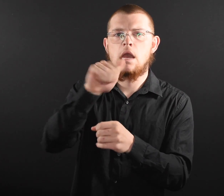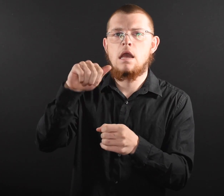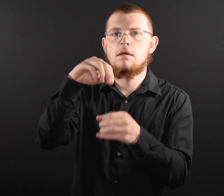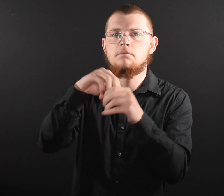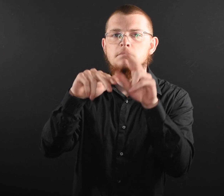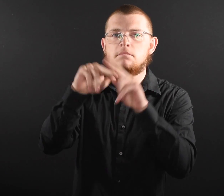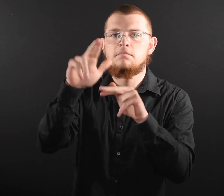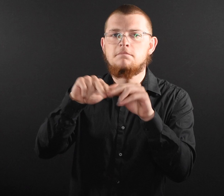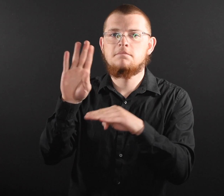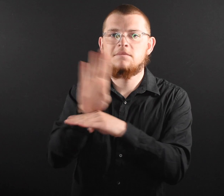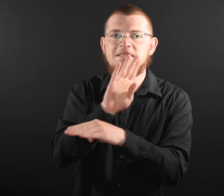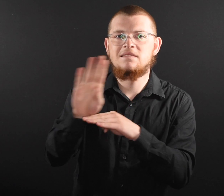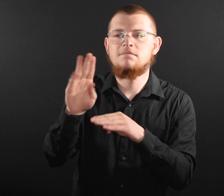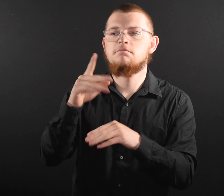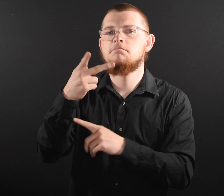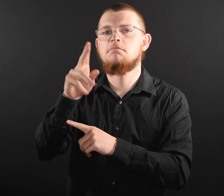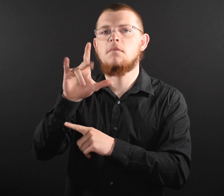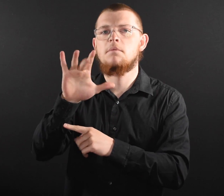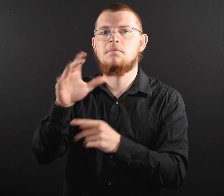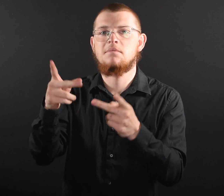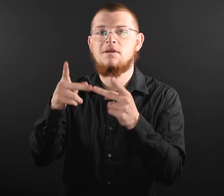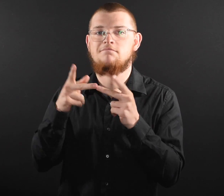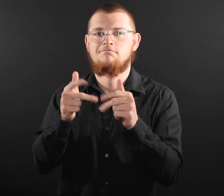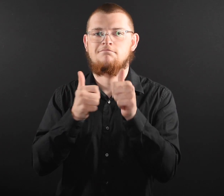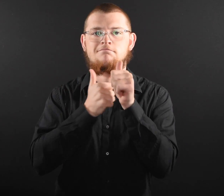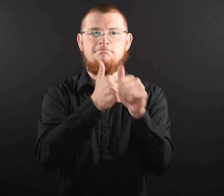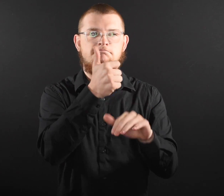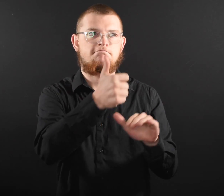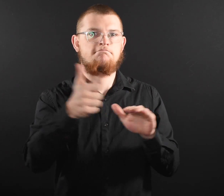in all indoor businesses and public indoor spaces,